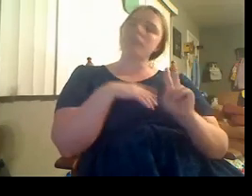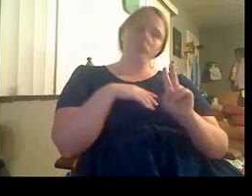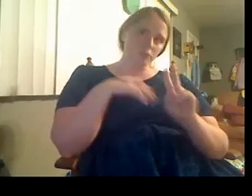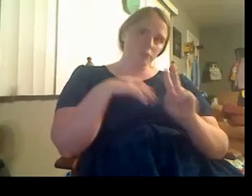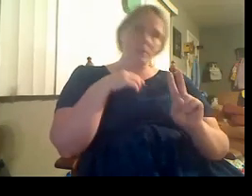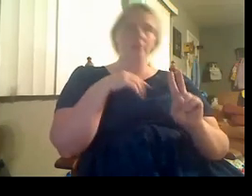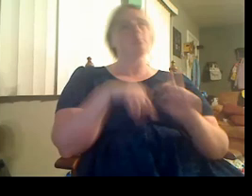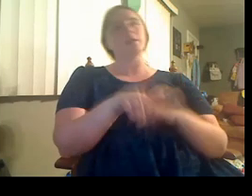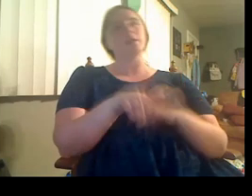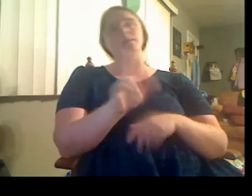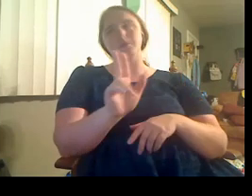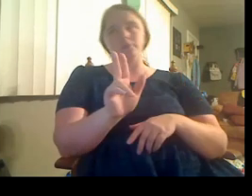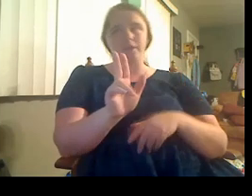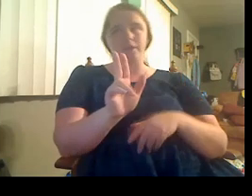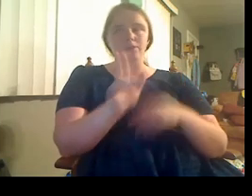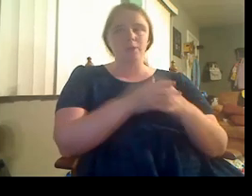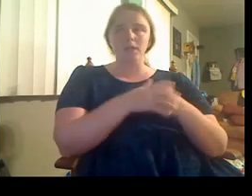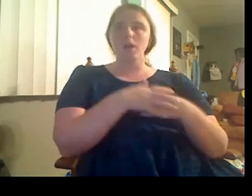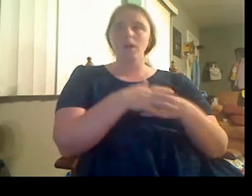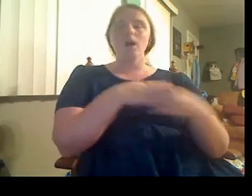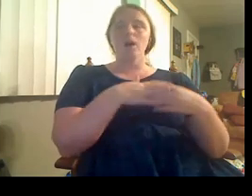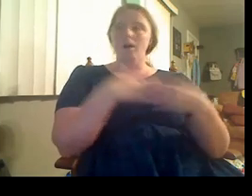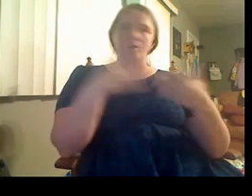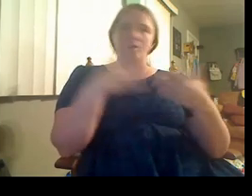Sometimes you may only have two minutes to speak sometimes you may have three on today